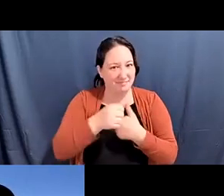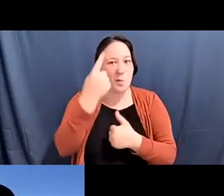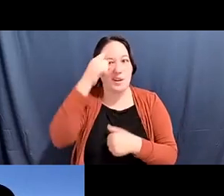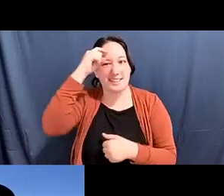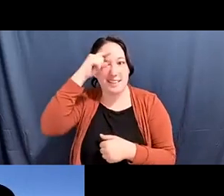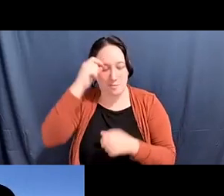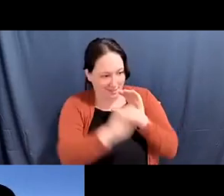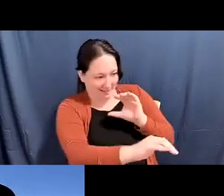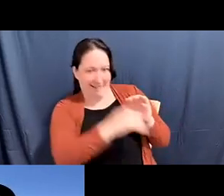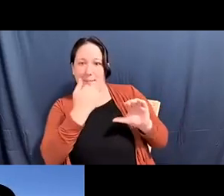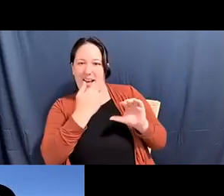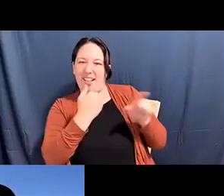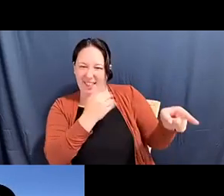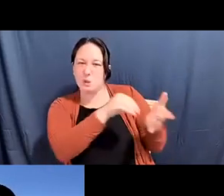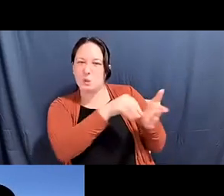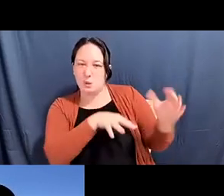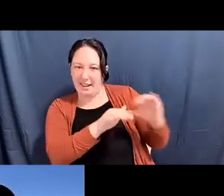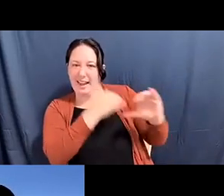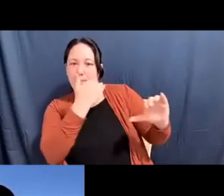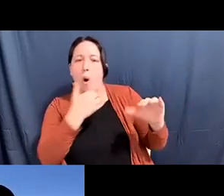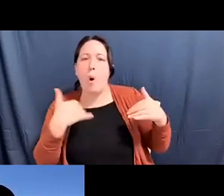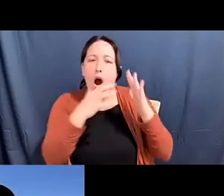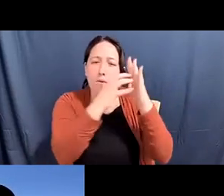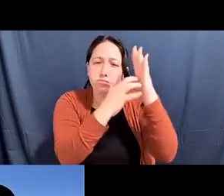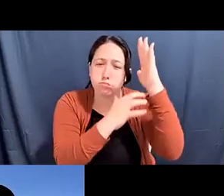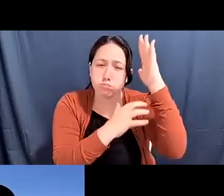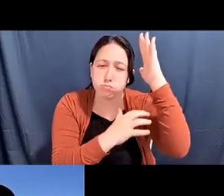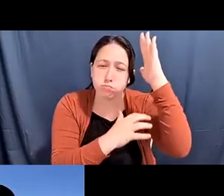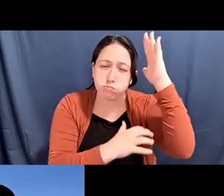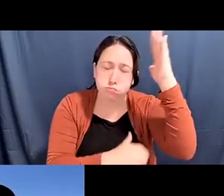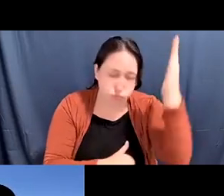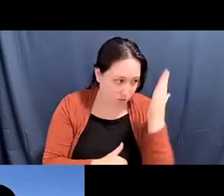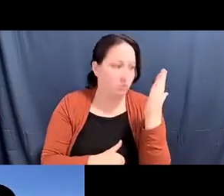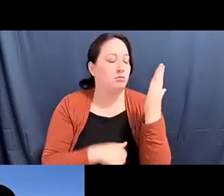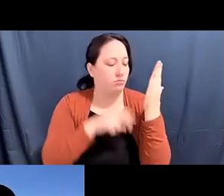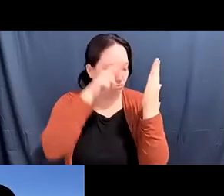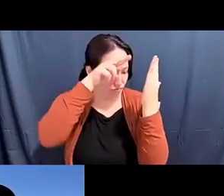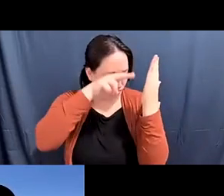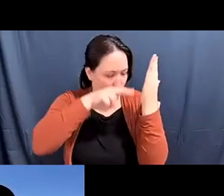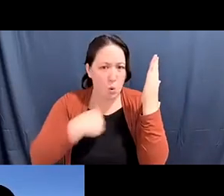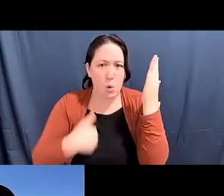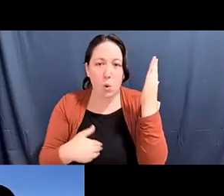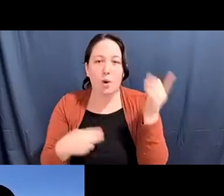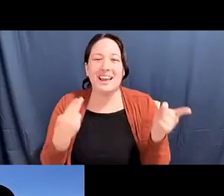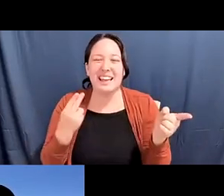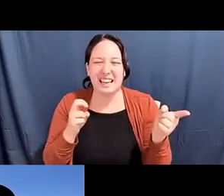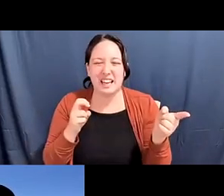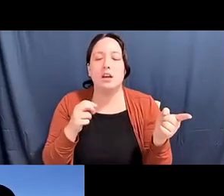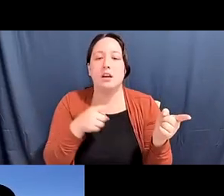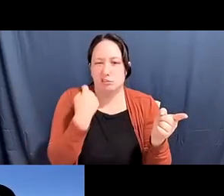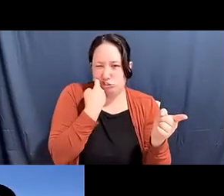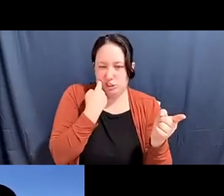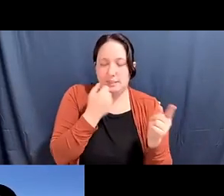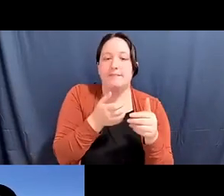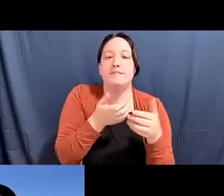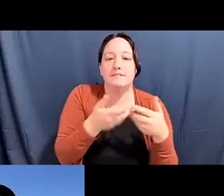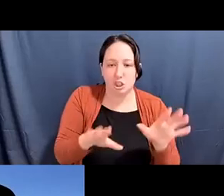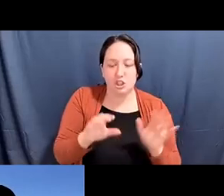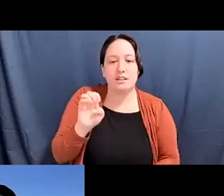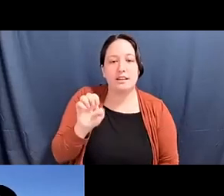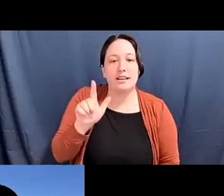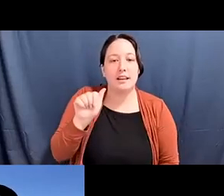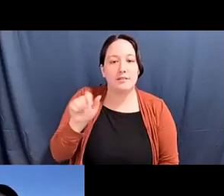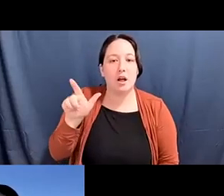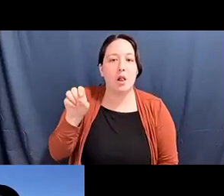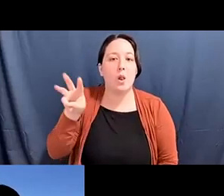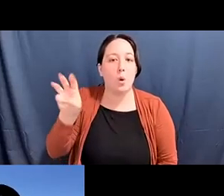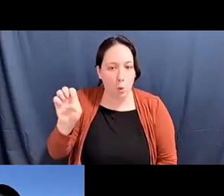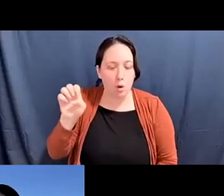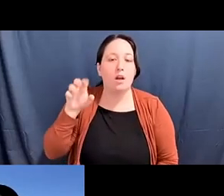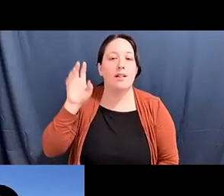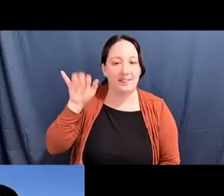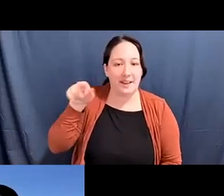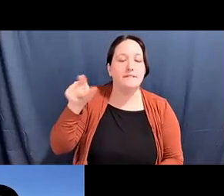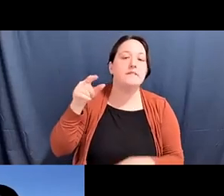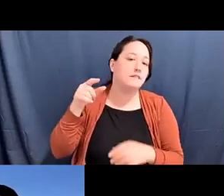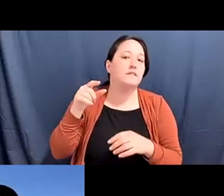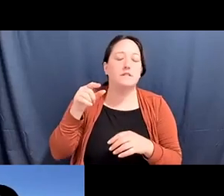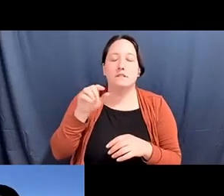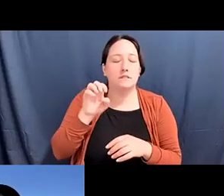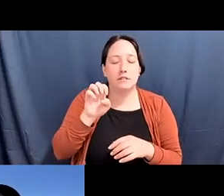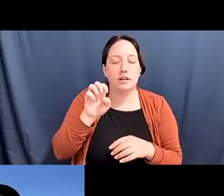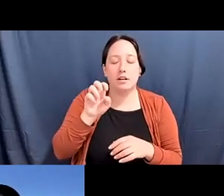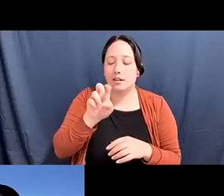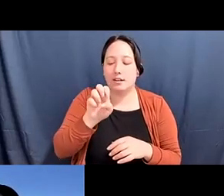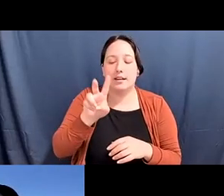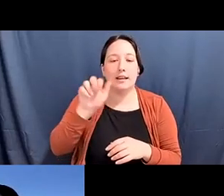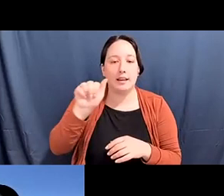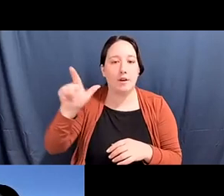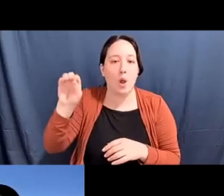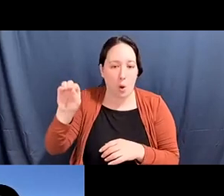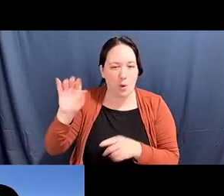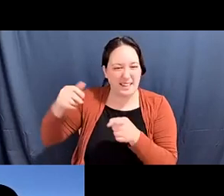Katherine Lee: from this student and it was a very long email, and he had just finished the Eva Lowe Fellowship program at the Chinese Progressive Association, which is the organization that Pam co founded and that Alex